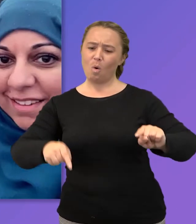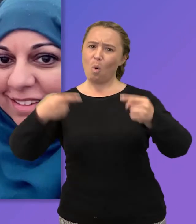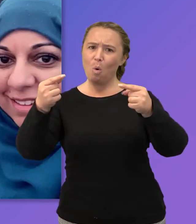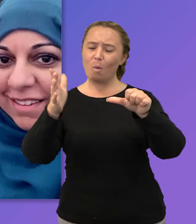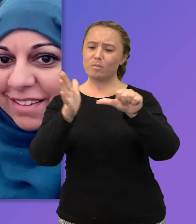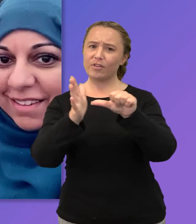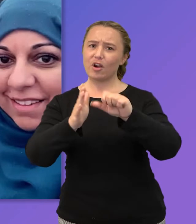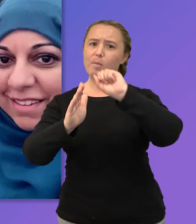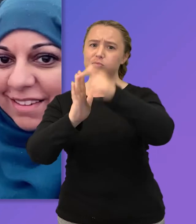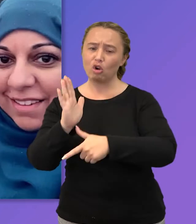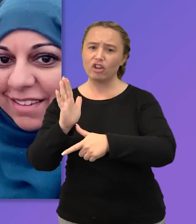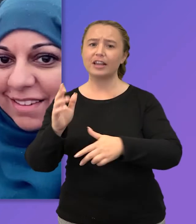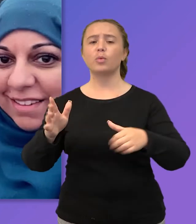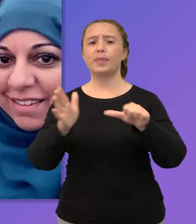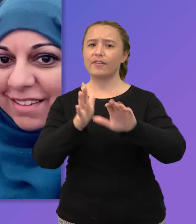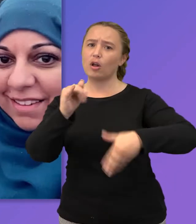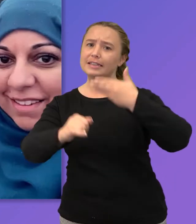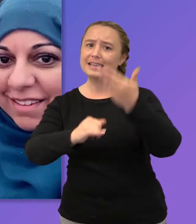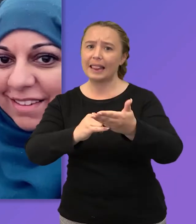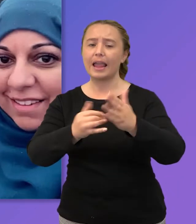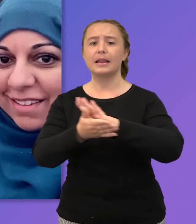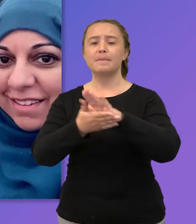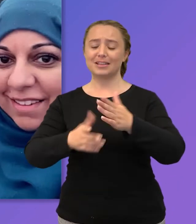Working on challenging projects with tight deadlines has meant finding another dimension